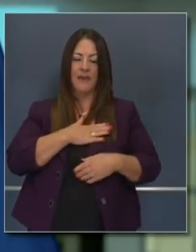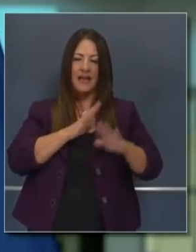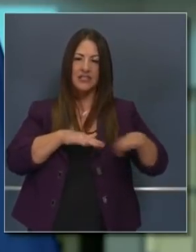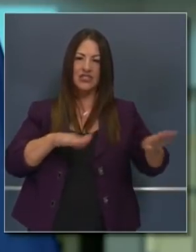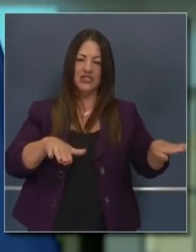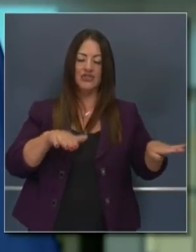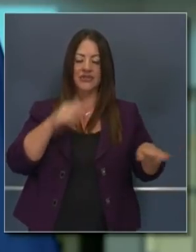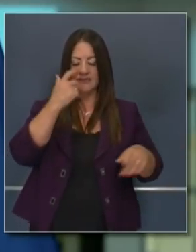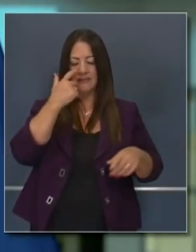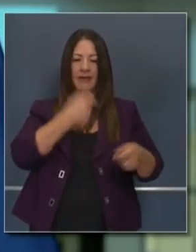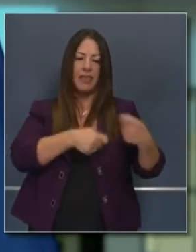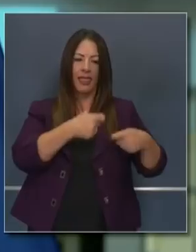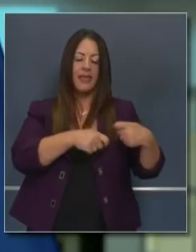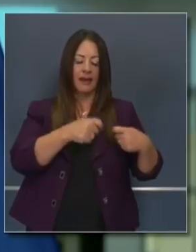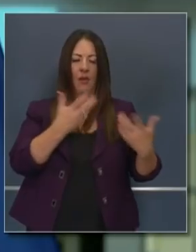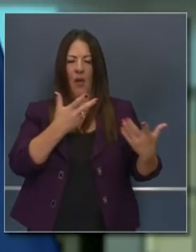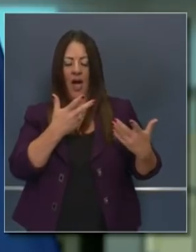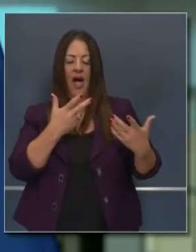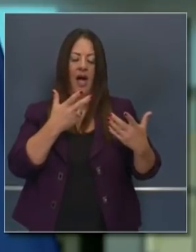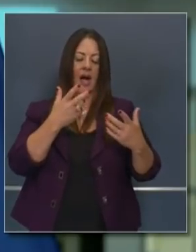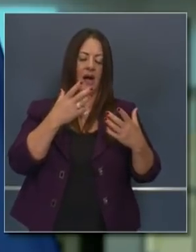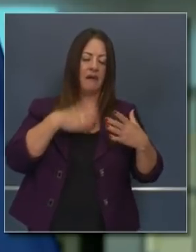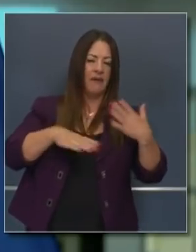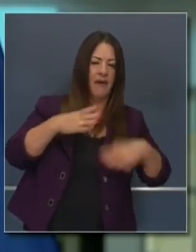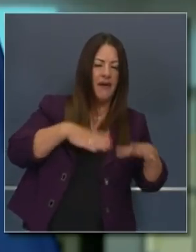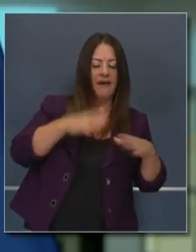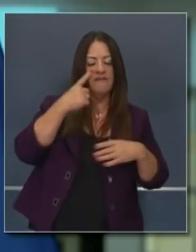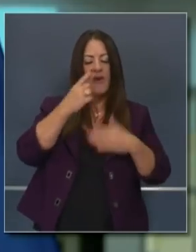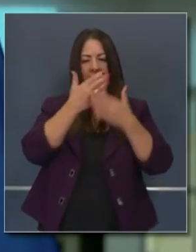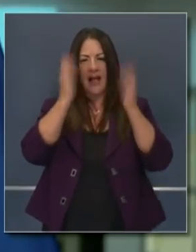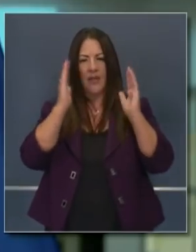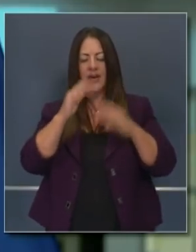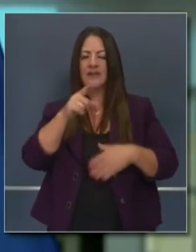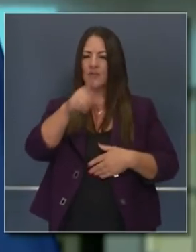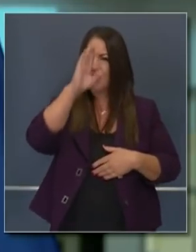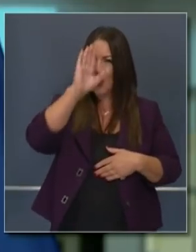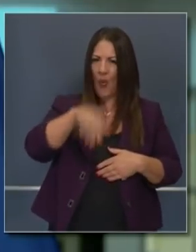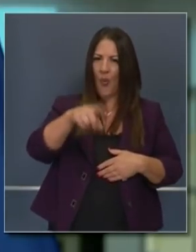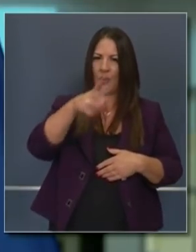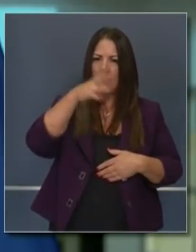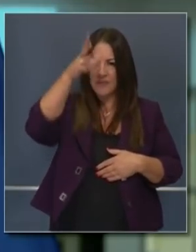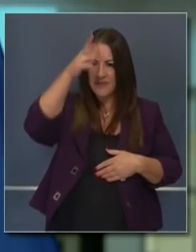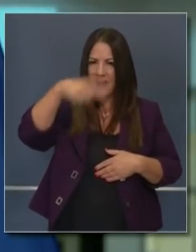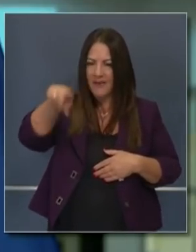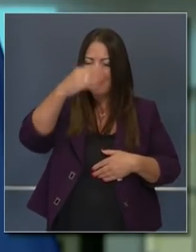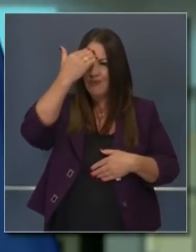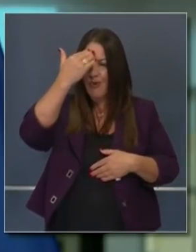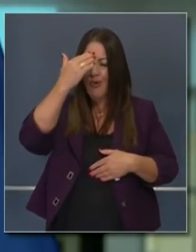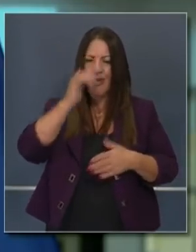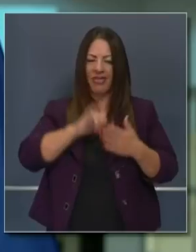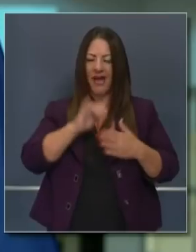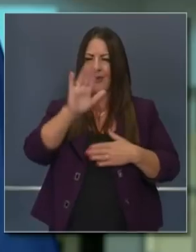LIKE TWO OR THREE MONTHS. WE HAVE GONE THROUGH FOUR OR FIVE COMPLETELY MOLDED -- YOU